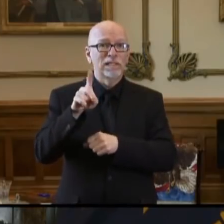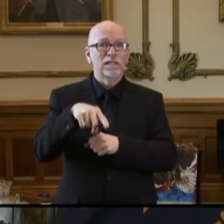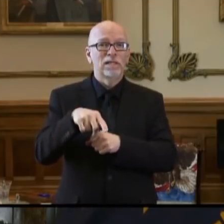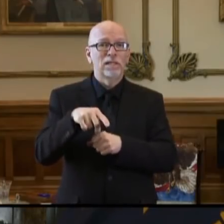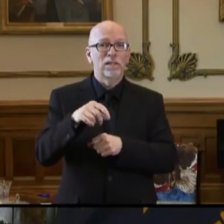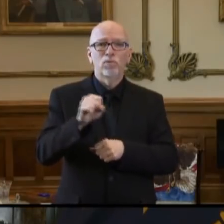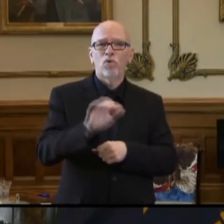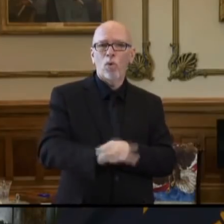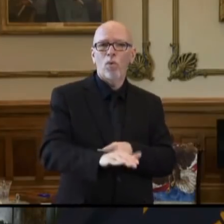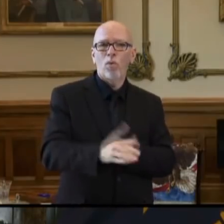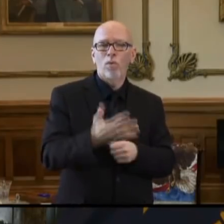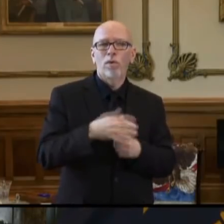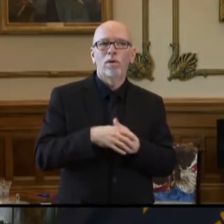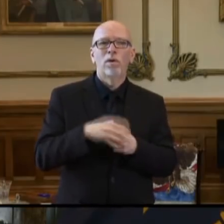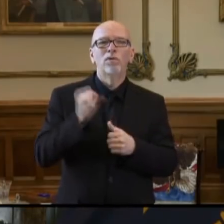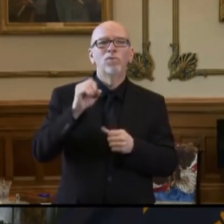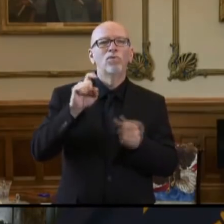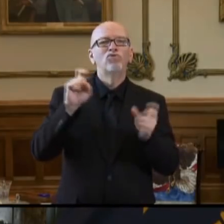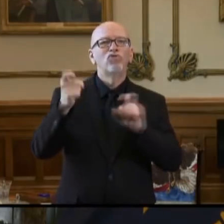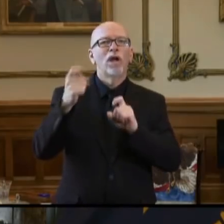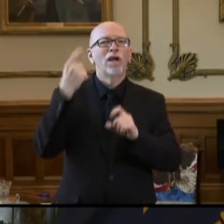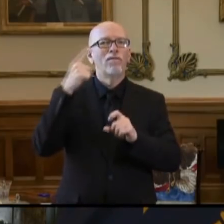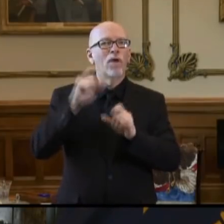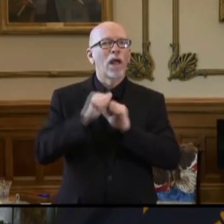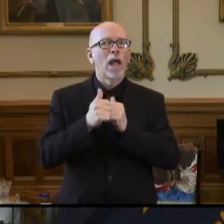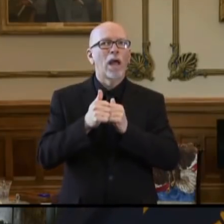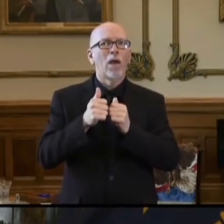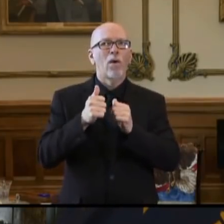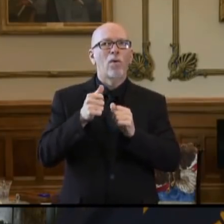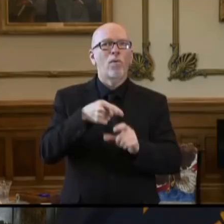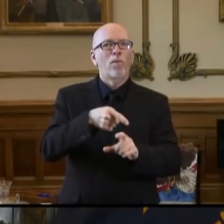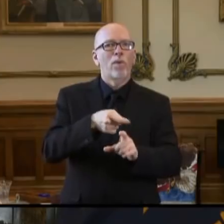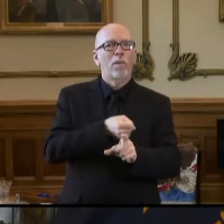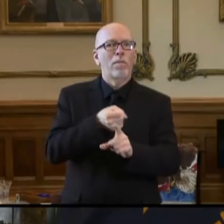TO CHANGES IN DATA. THIS WEEKEND THE NUMBER OF DEATHS DUE TO CORONAVIRUS IN INDIANA